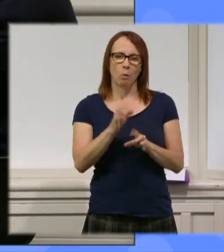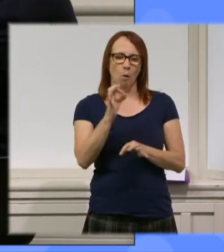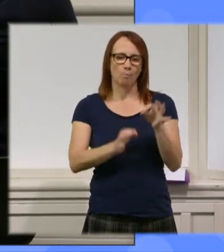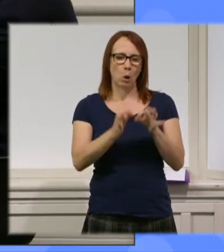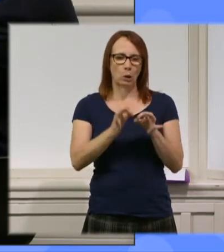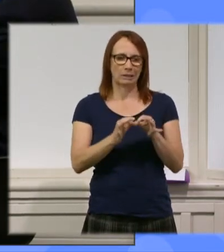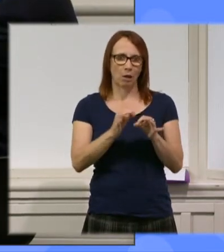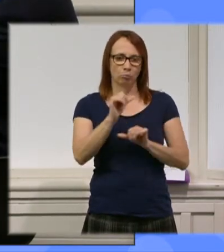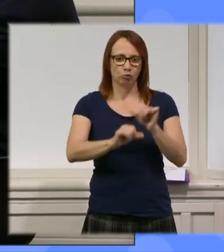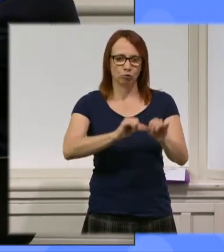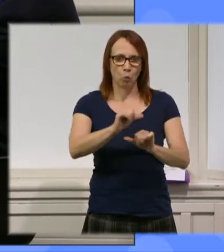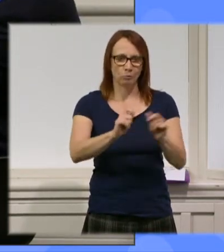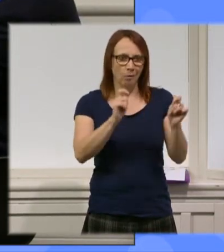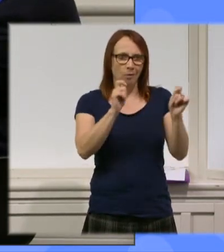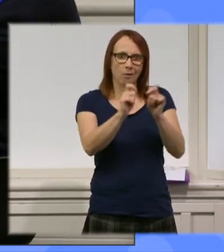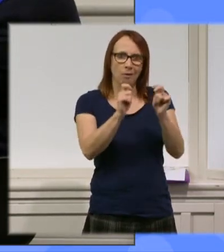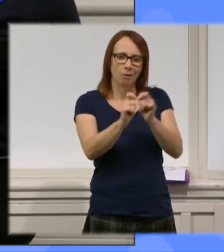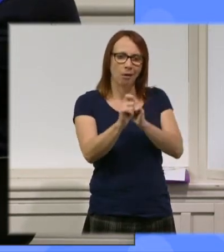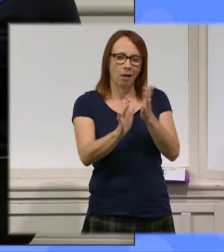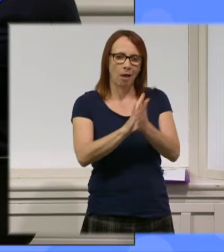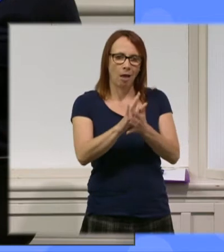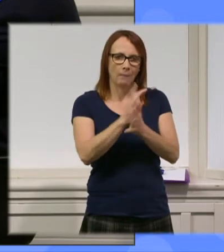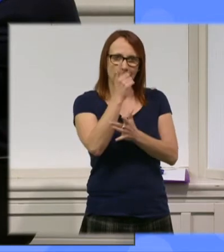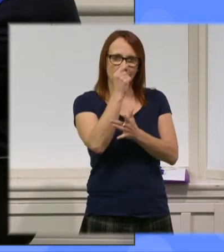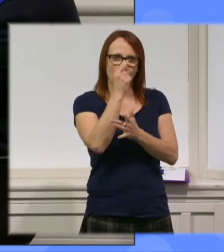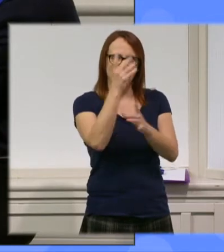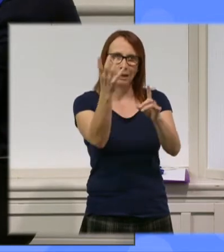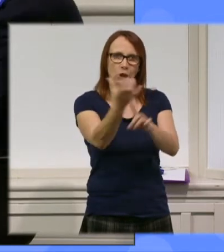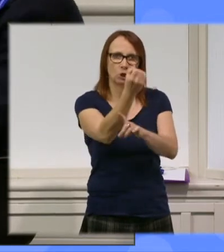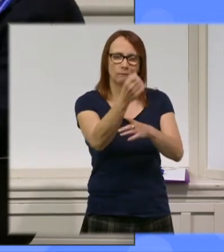are done so you can achieve real progress together Jimmy I start with you